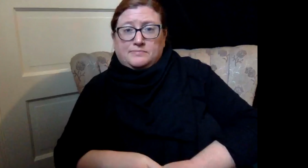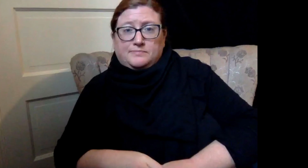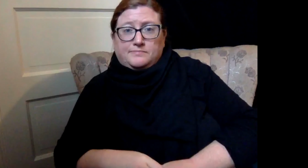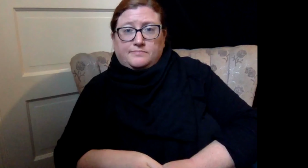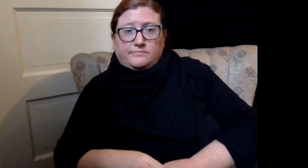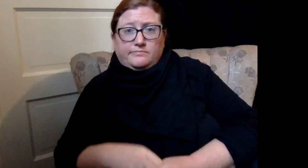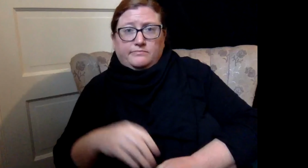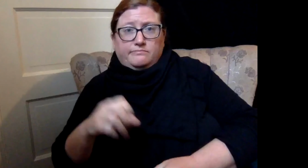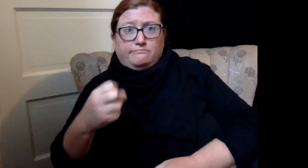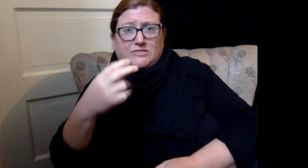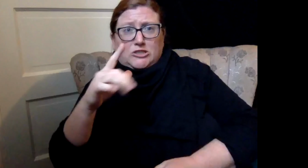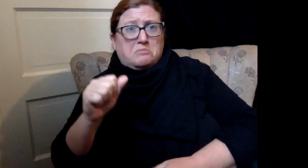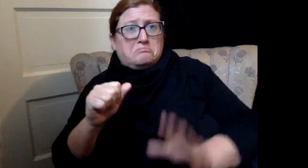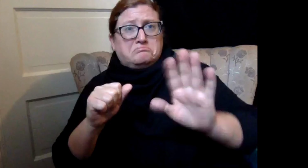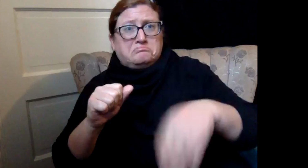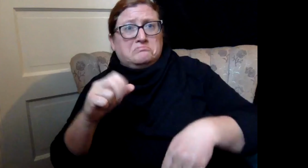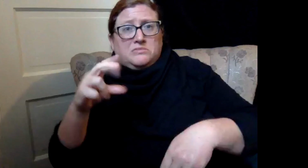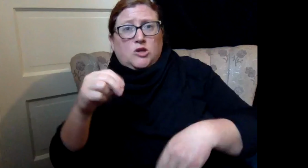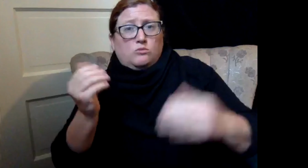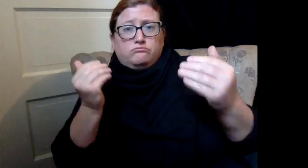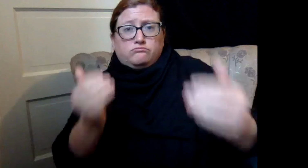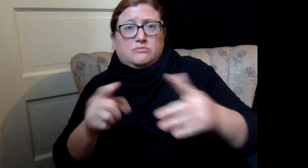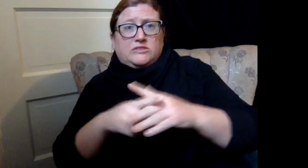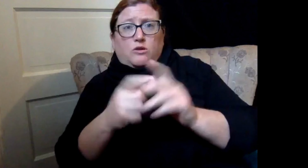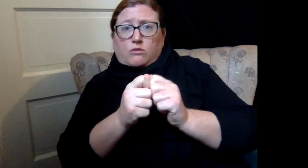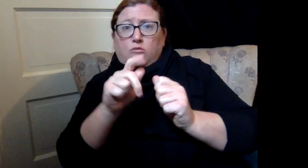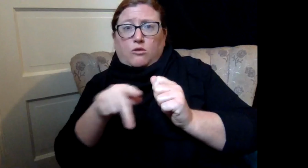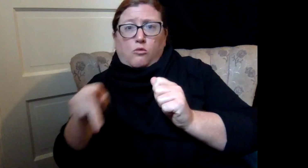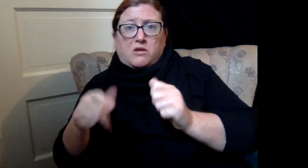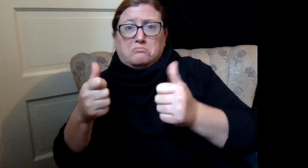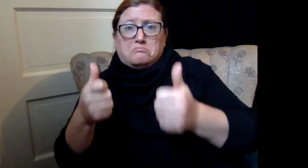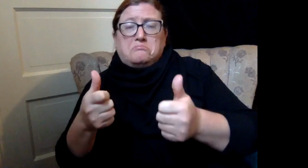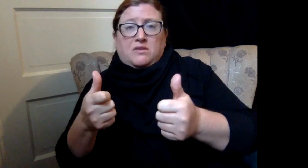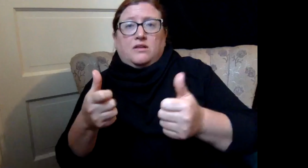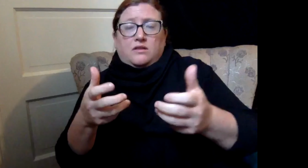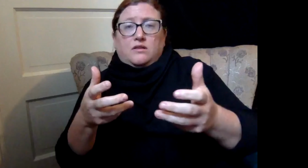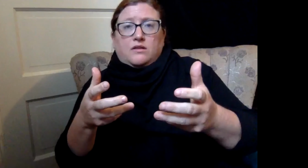PowerPoint?